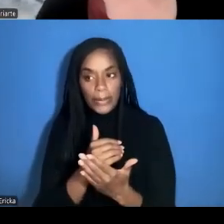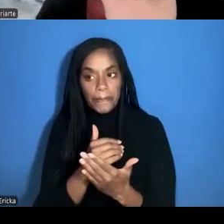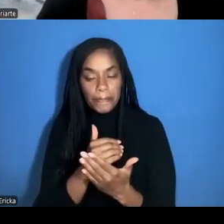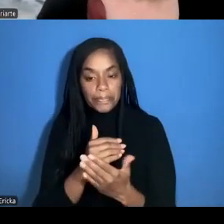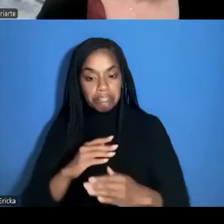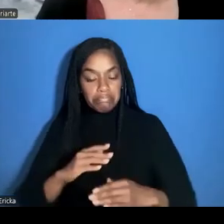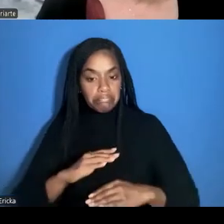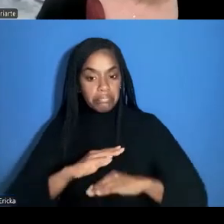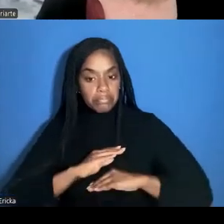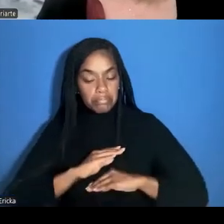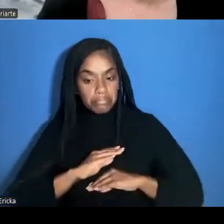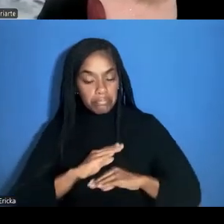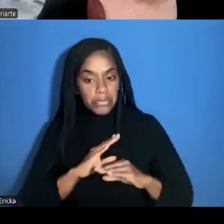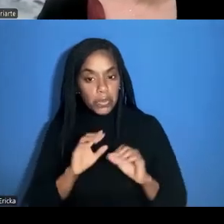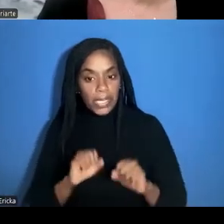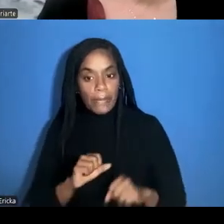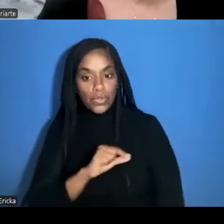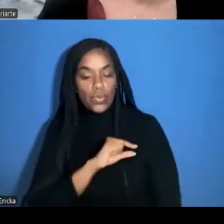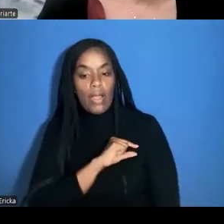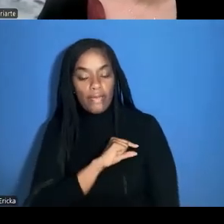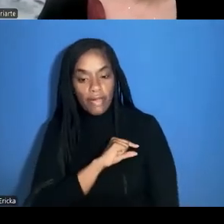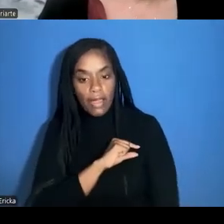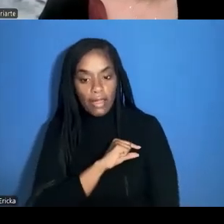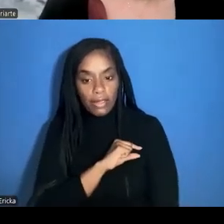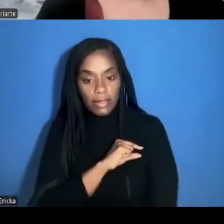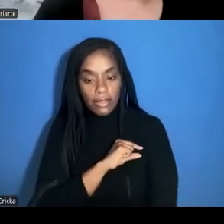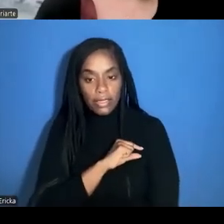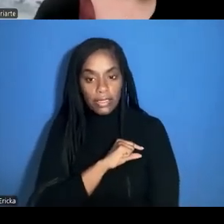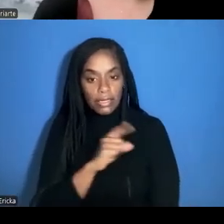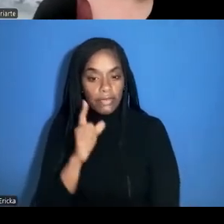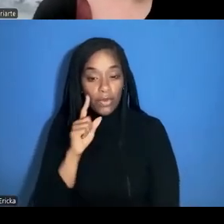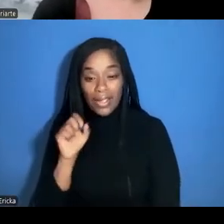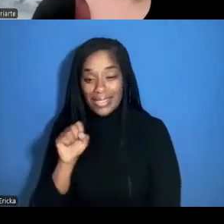to qualify for, SSI or SSDI.